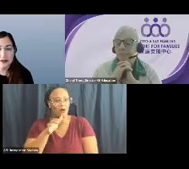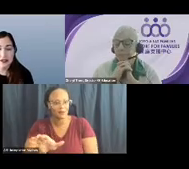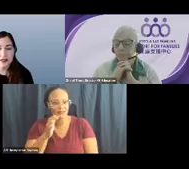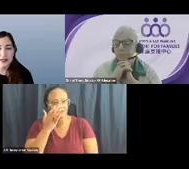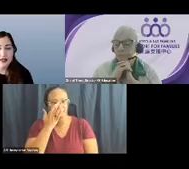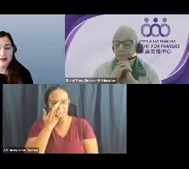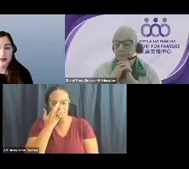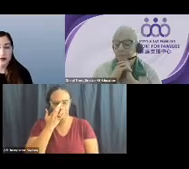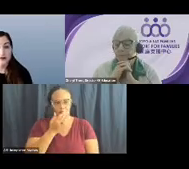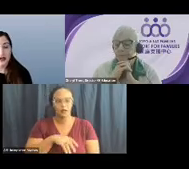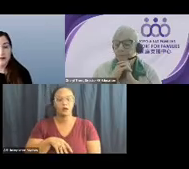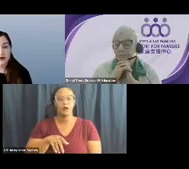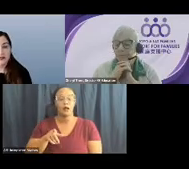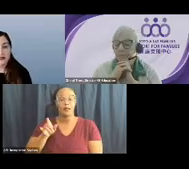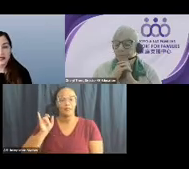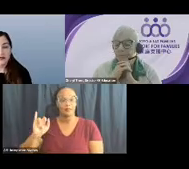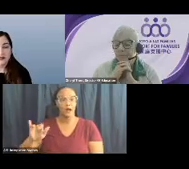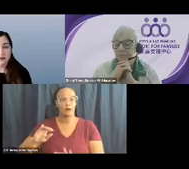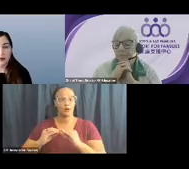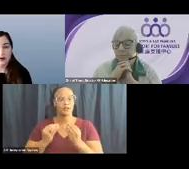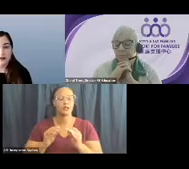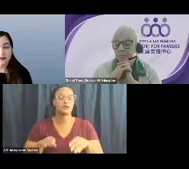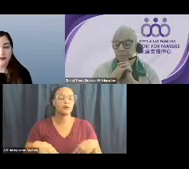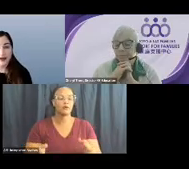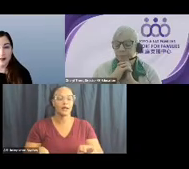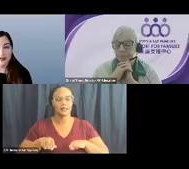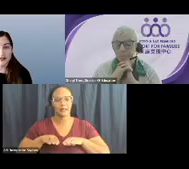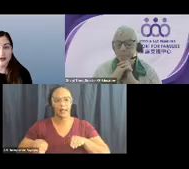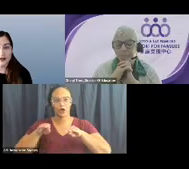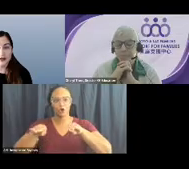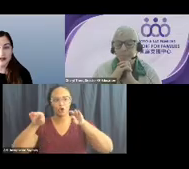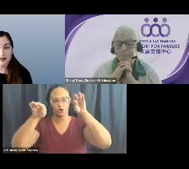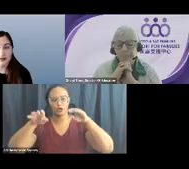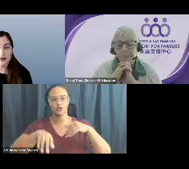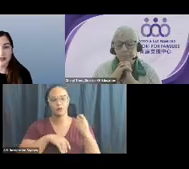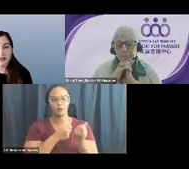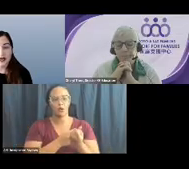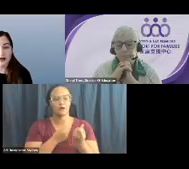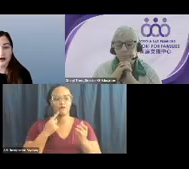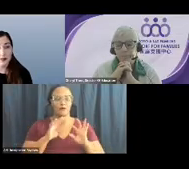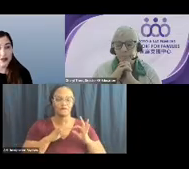disabilities. They provide multi-layered support for families of children with disabilities and